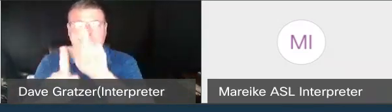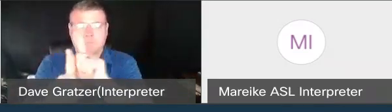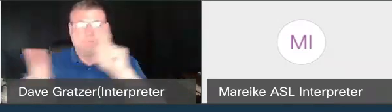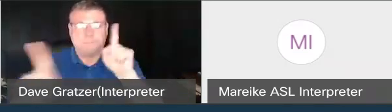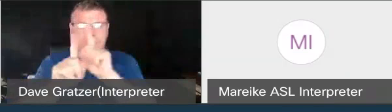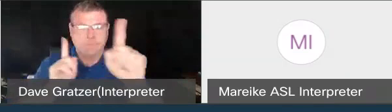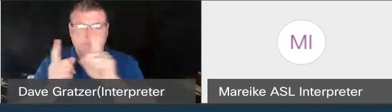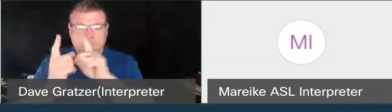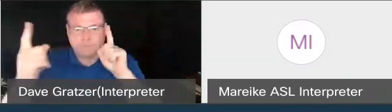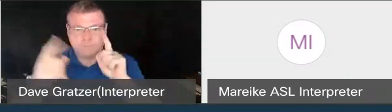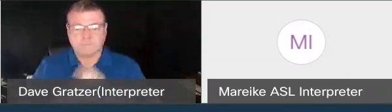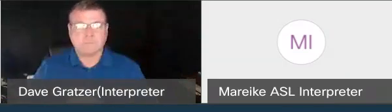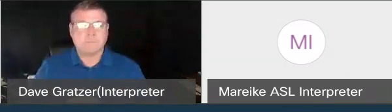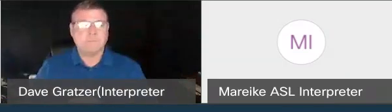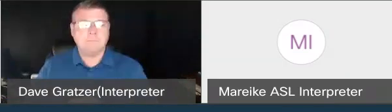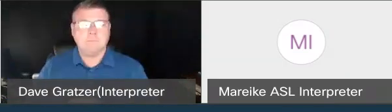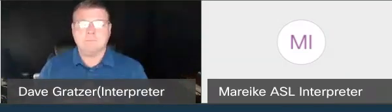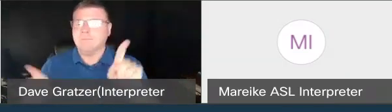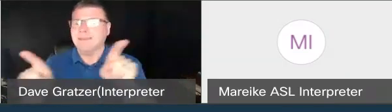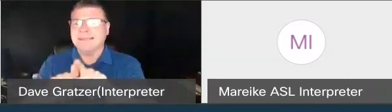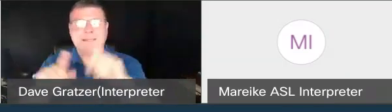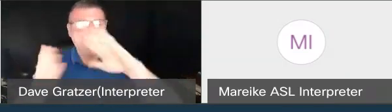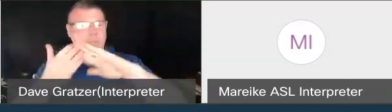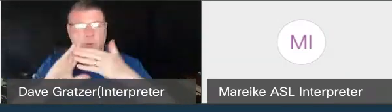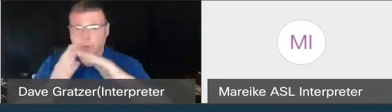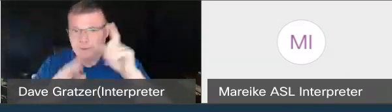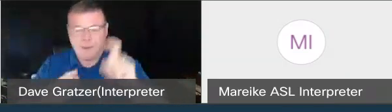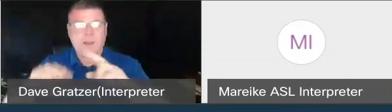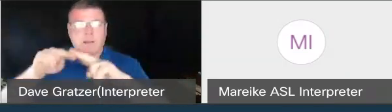um, much the same way the rest of the community had to decrease the number of available beds